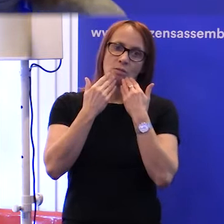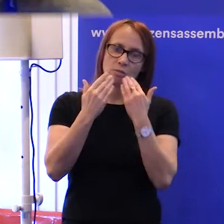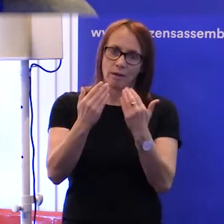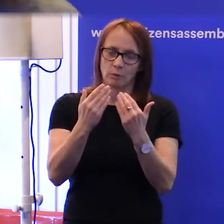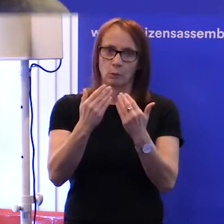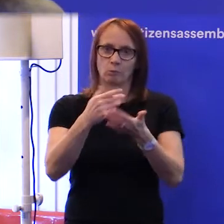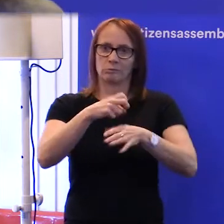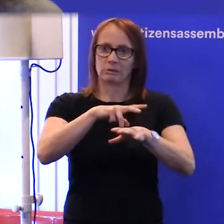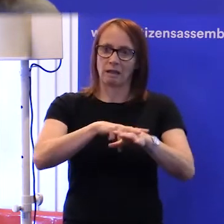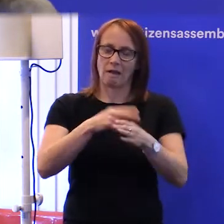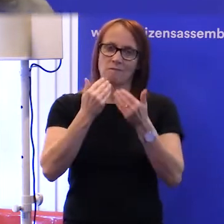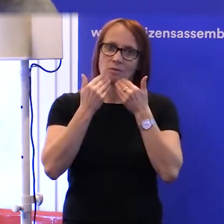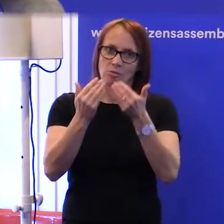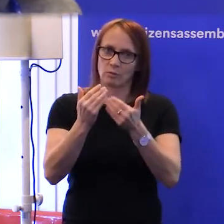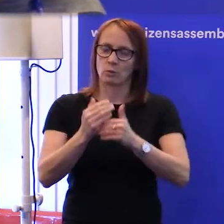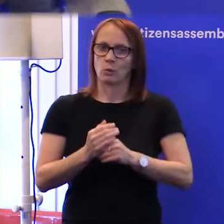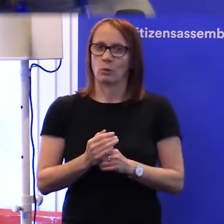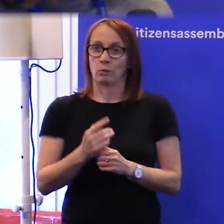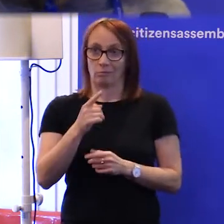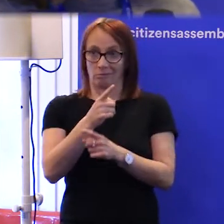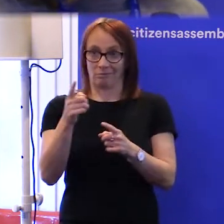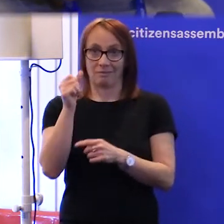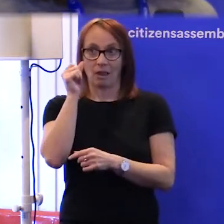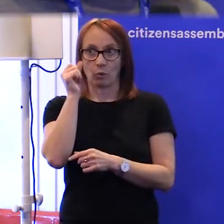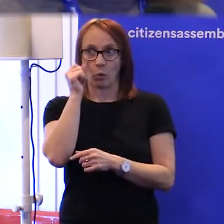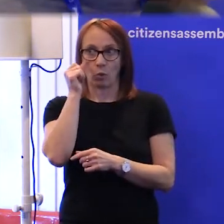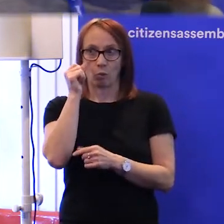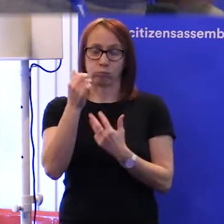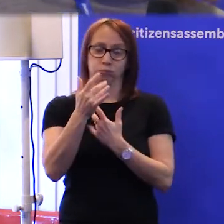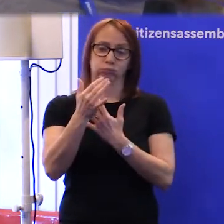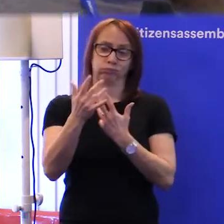Ian and the secretary out I think you will be aware of the volume of work that